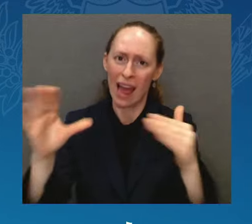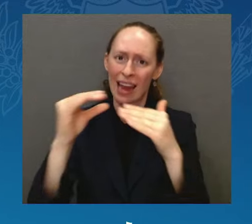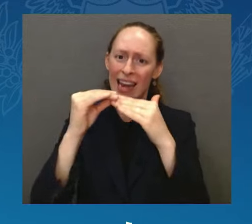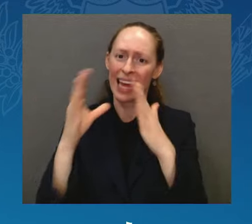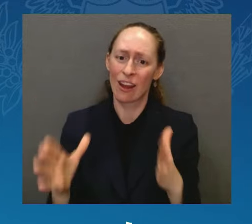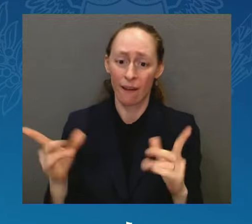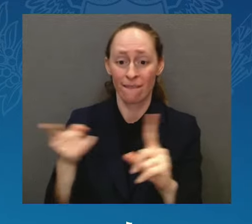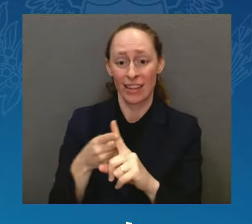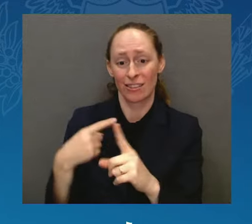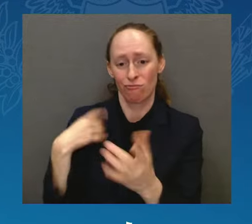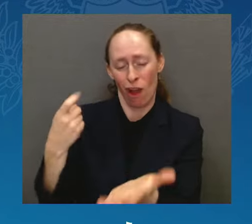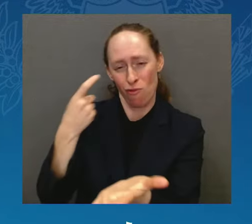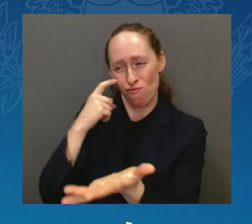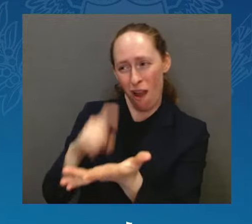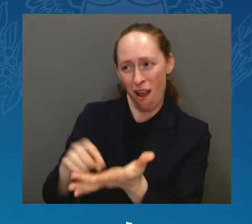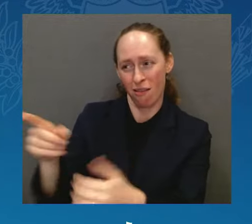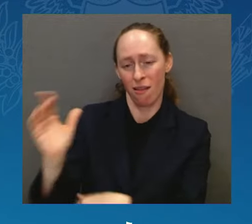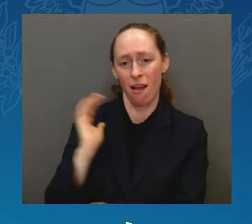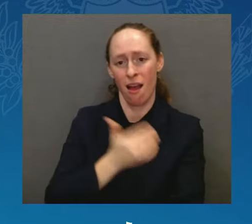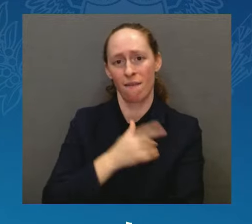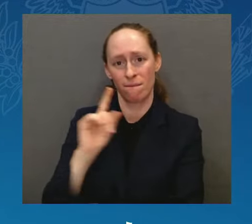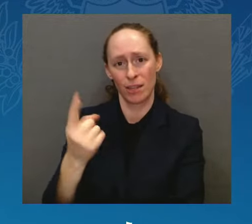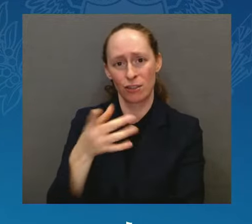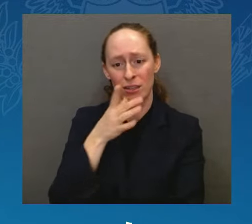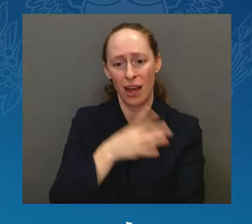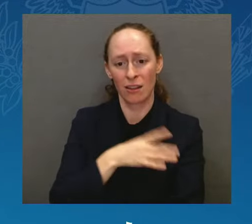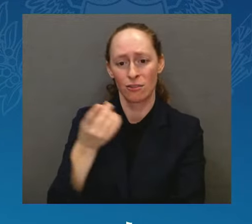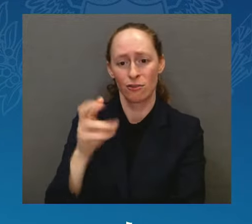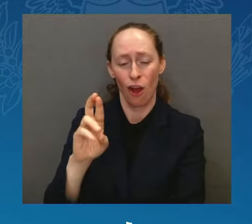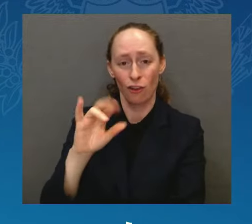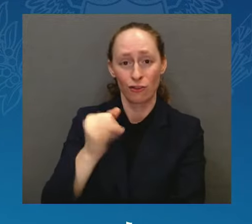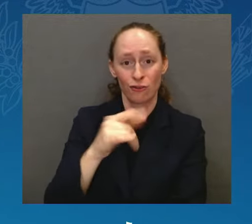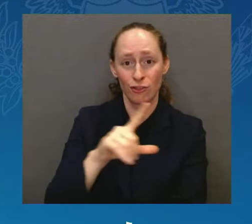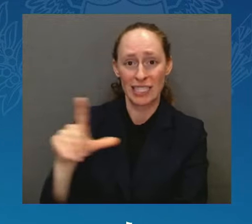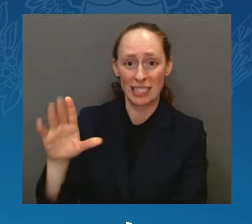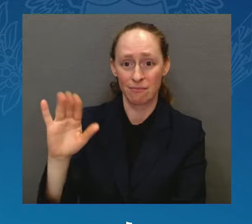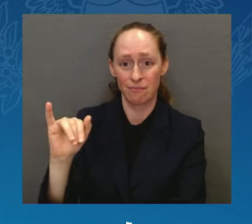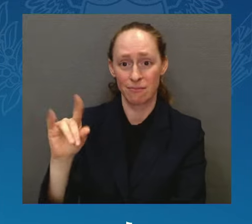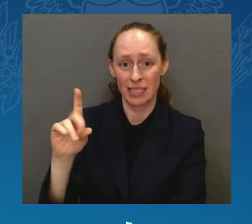I want to thank the members of our Cabinet who are here, including Administrator Isabel Guzman --